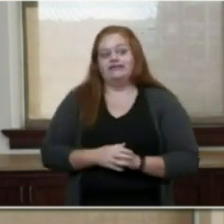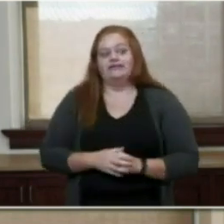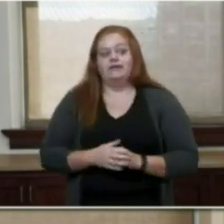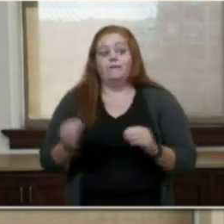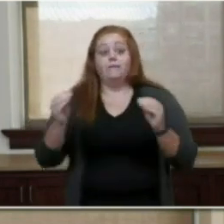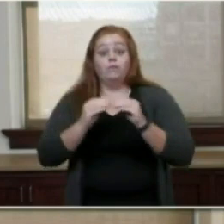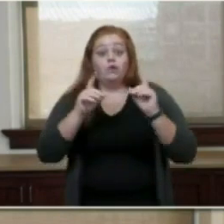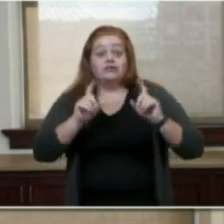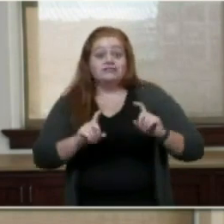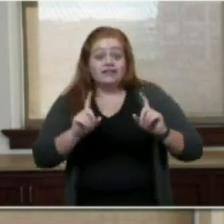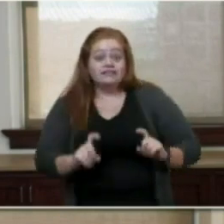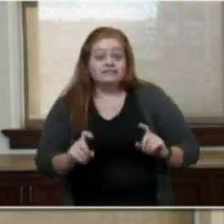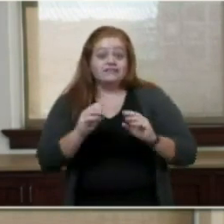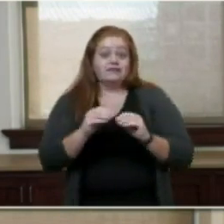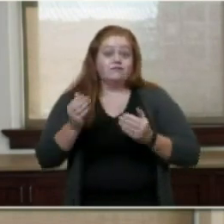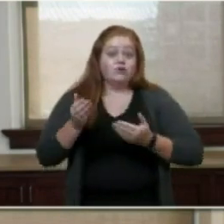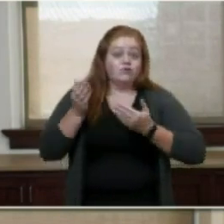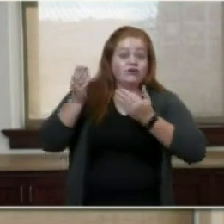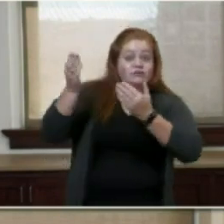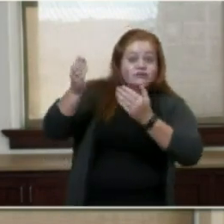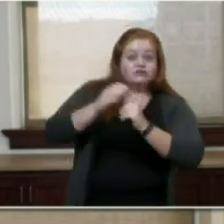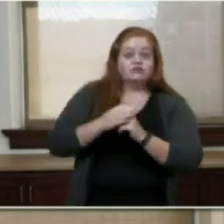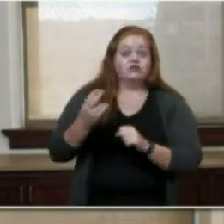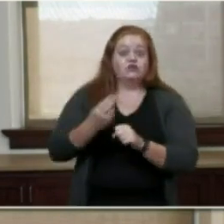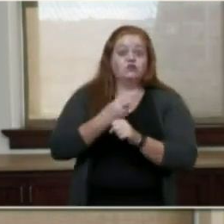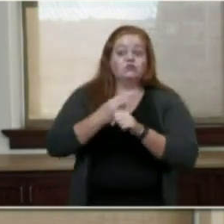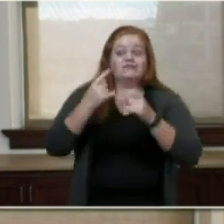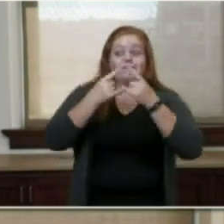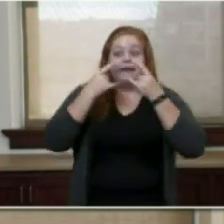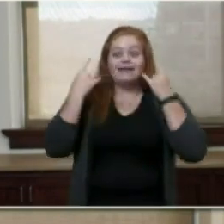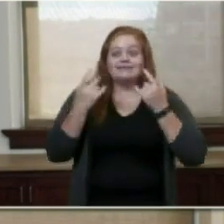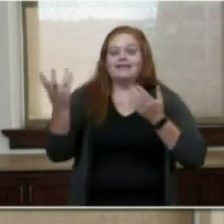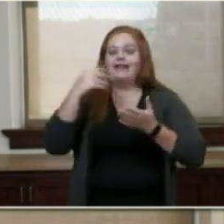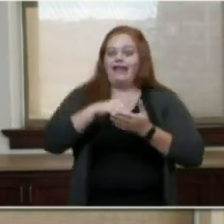recommendations, recommended the use of masks in indoor settings for all